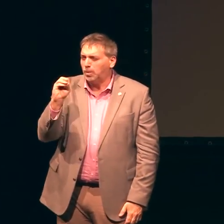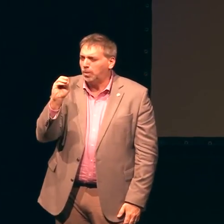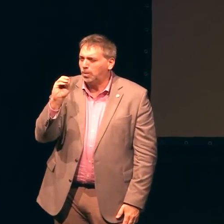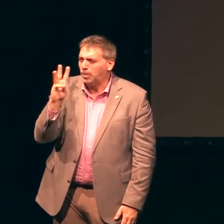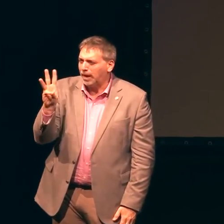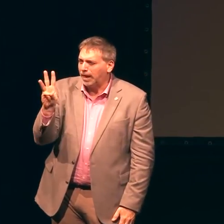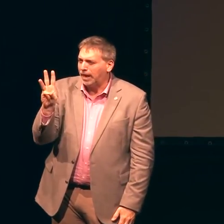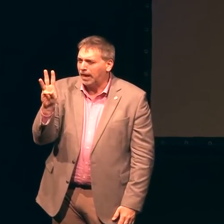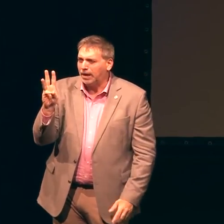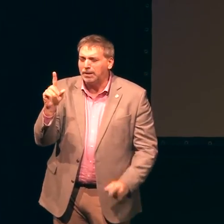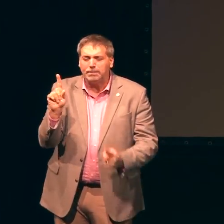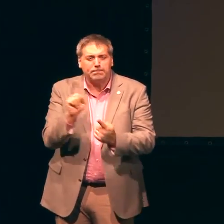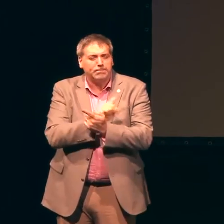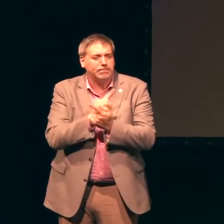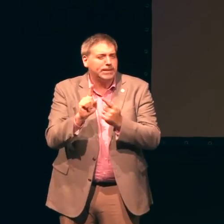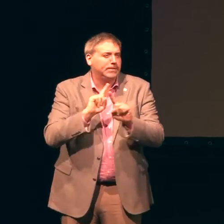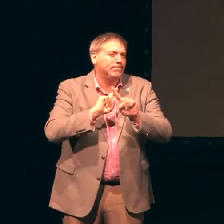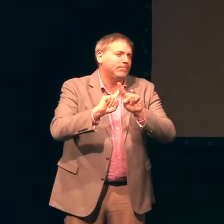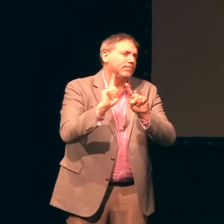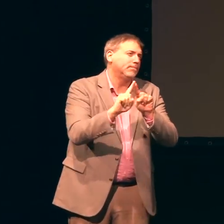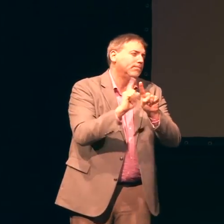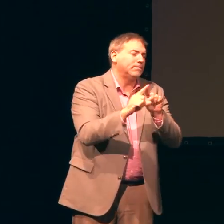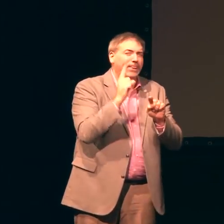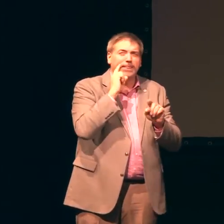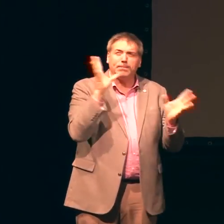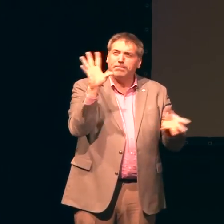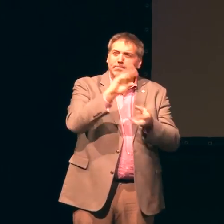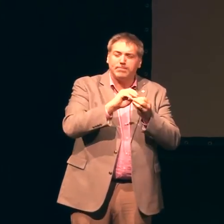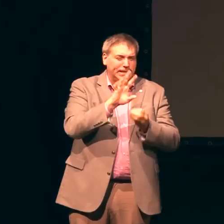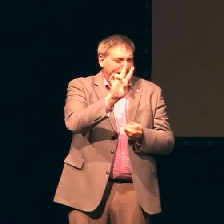for the Deaf and it was impressive, I met numerous